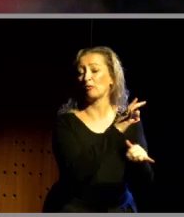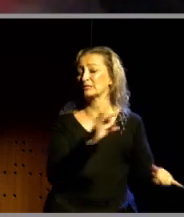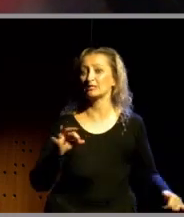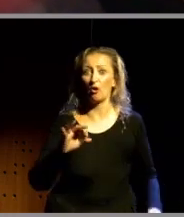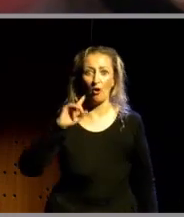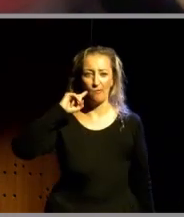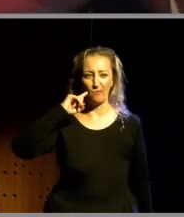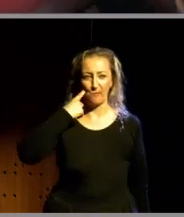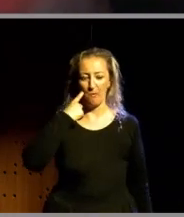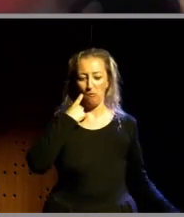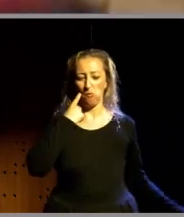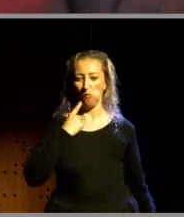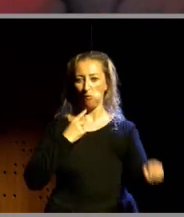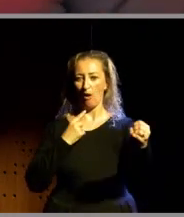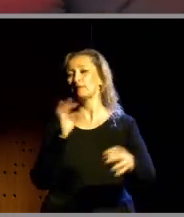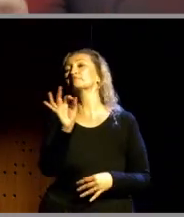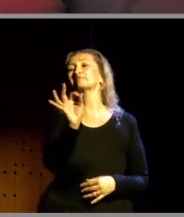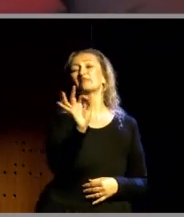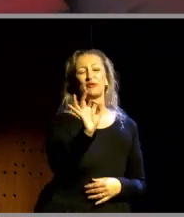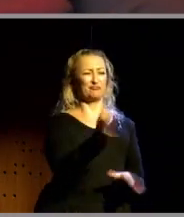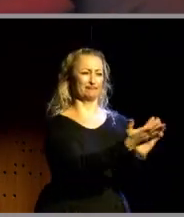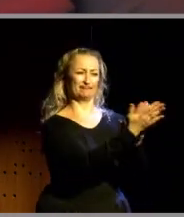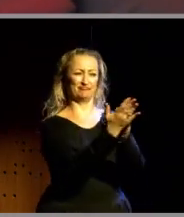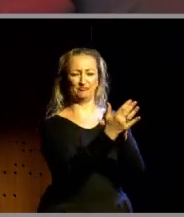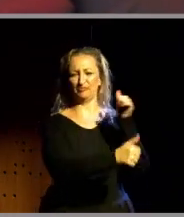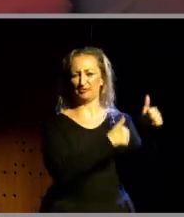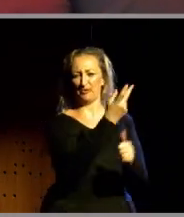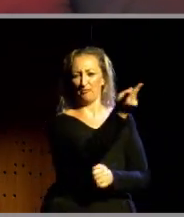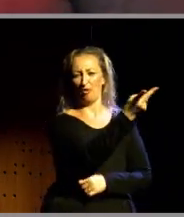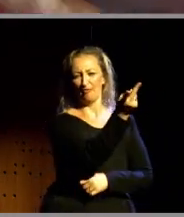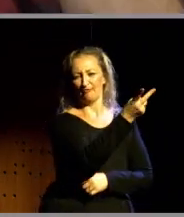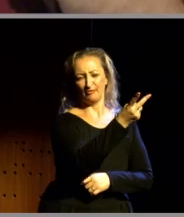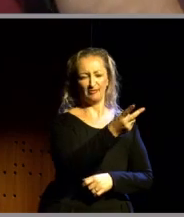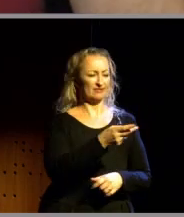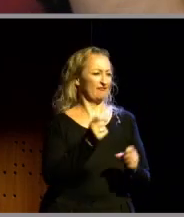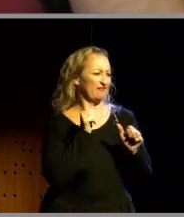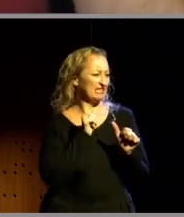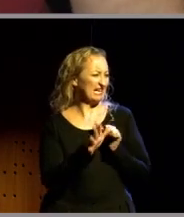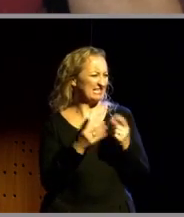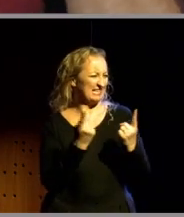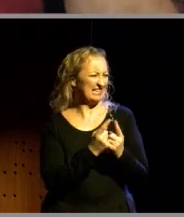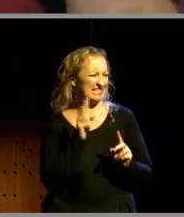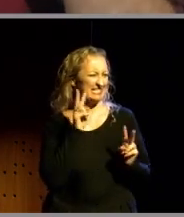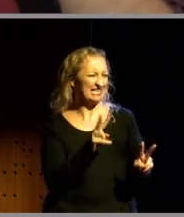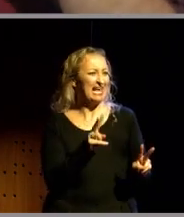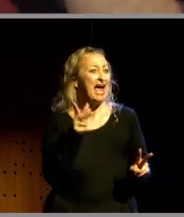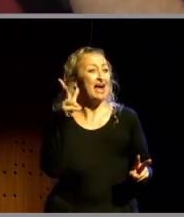Just saying up front. So well done to both of you. It's such a great thing to see and such a great thing to hear a baby in the audience.